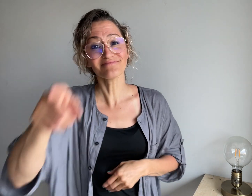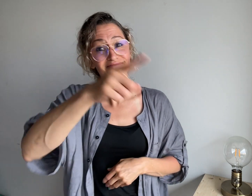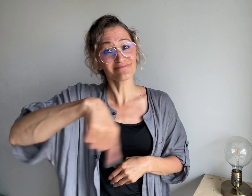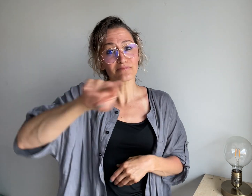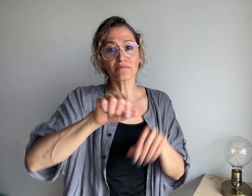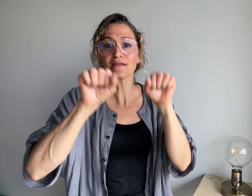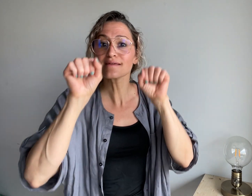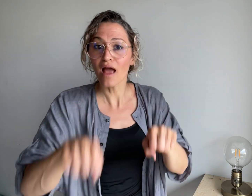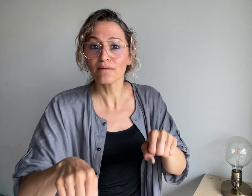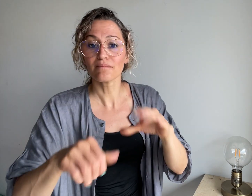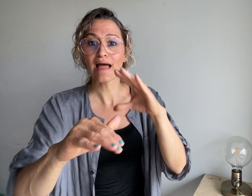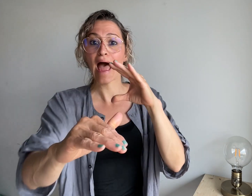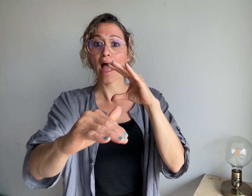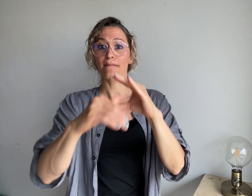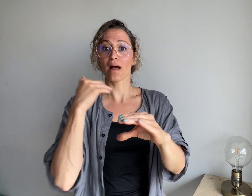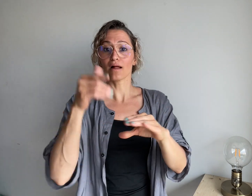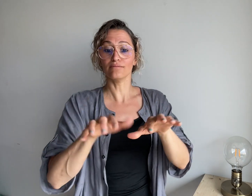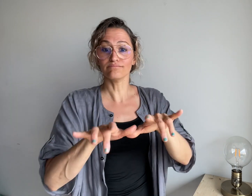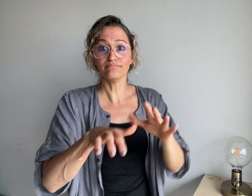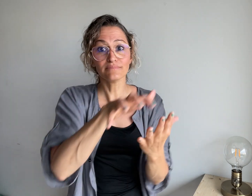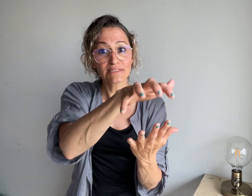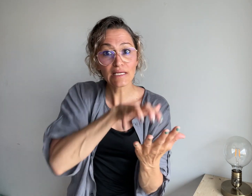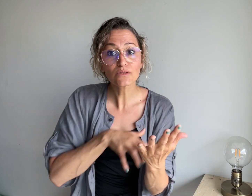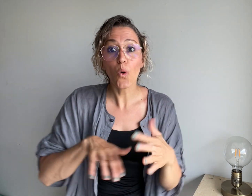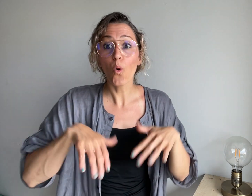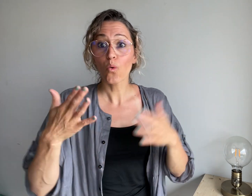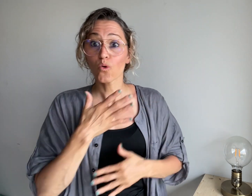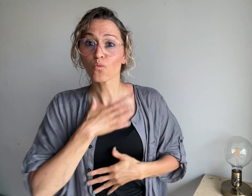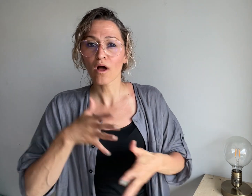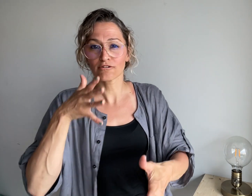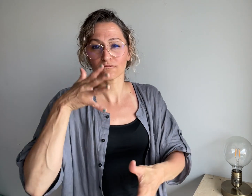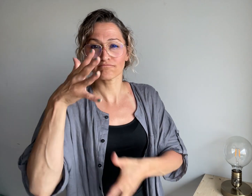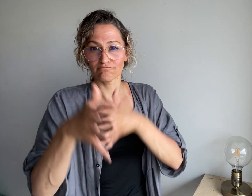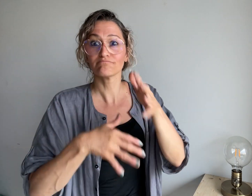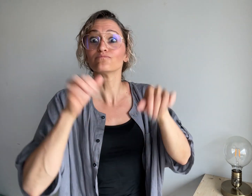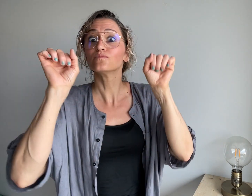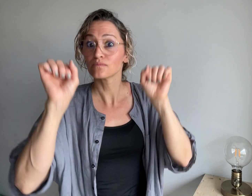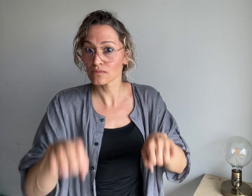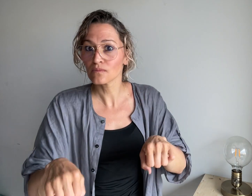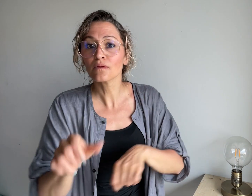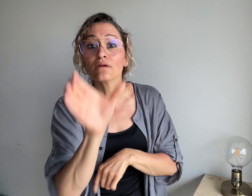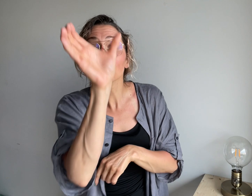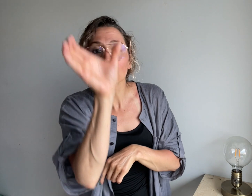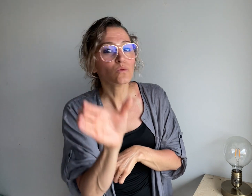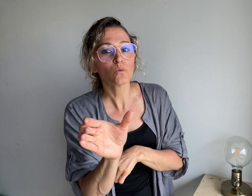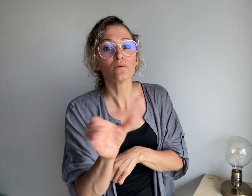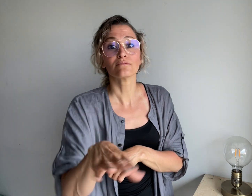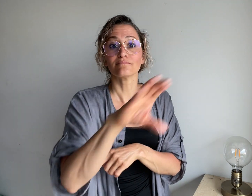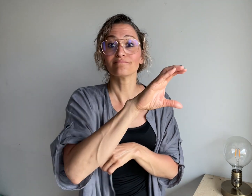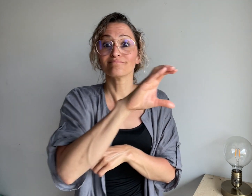You can email your text or video comments